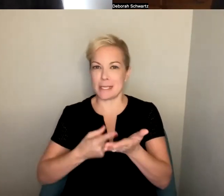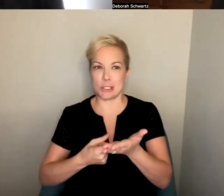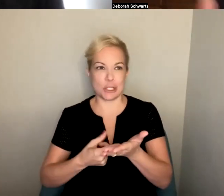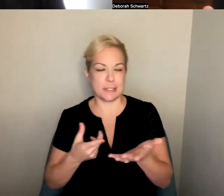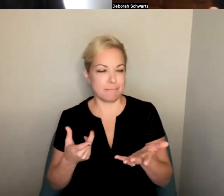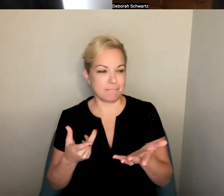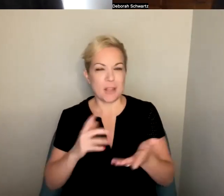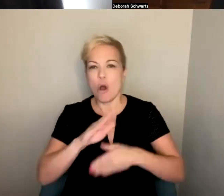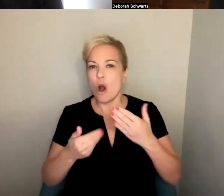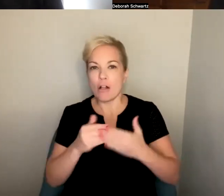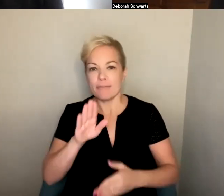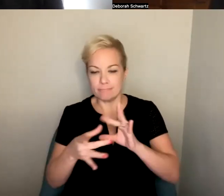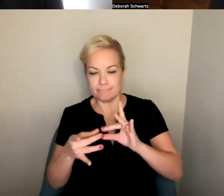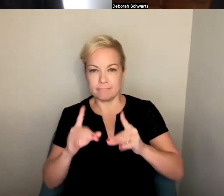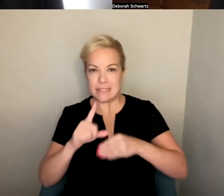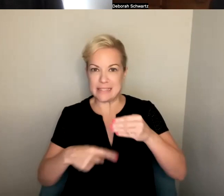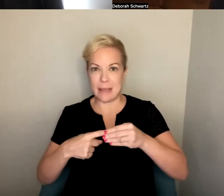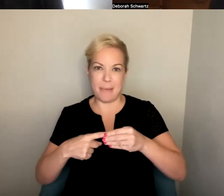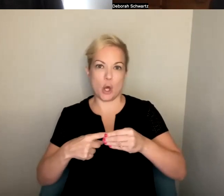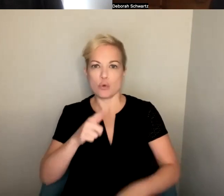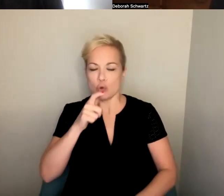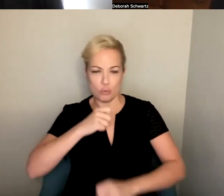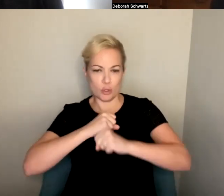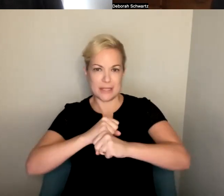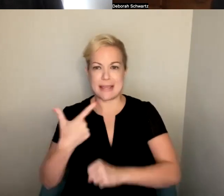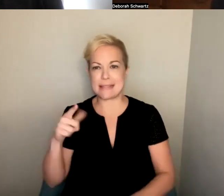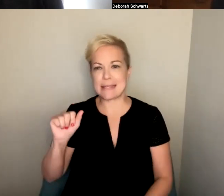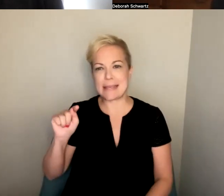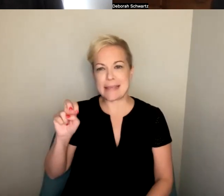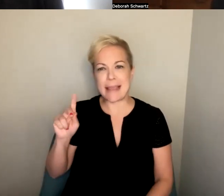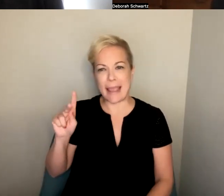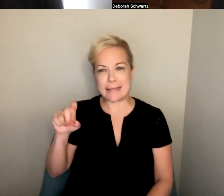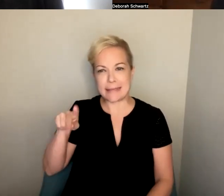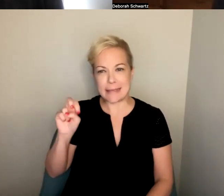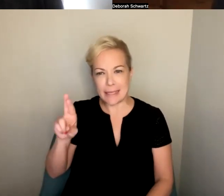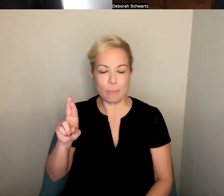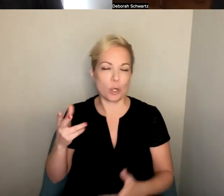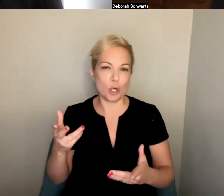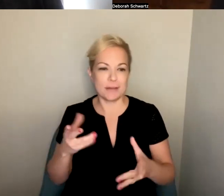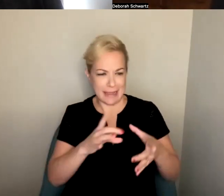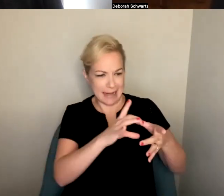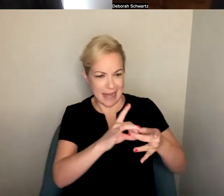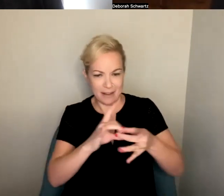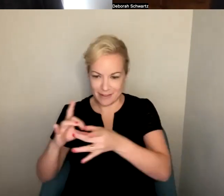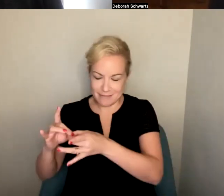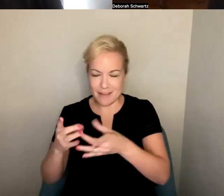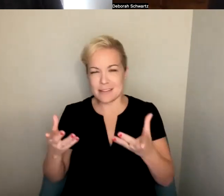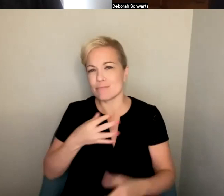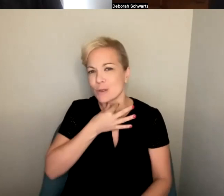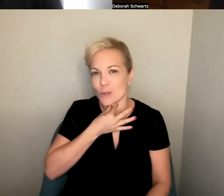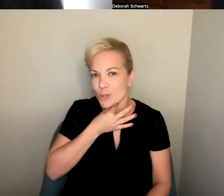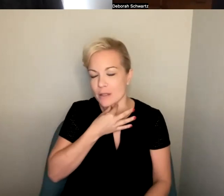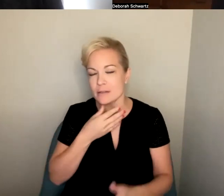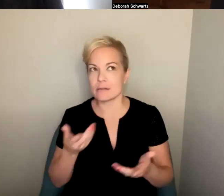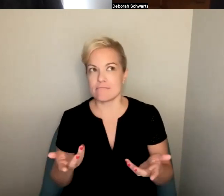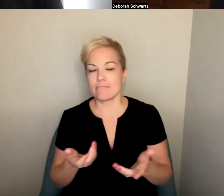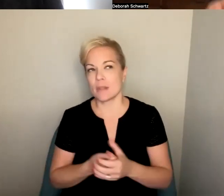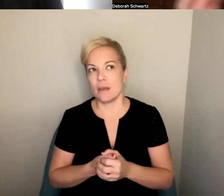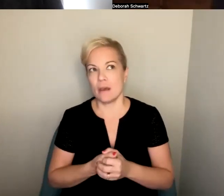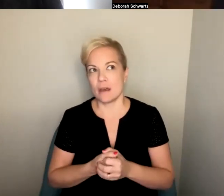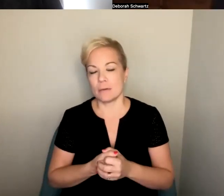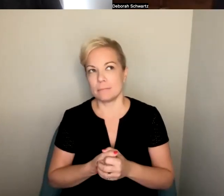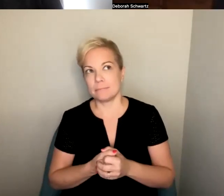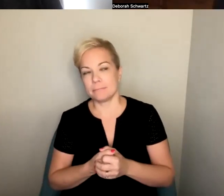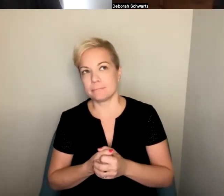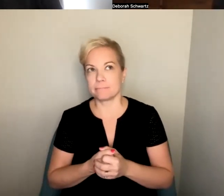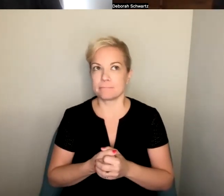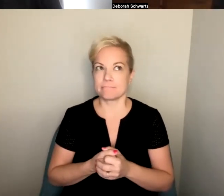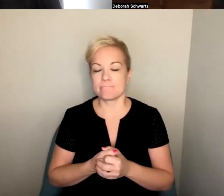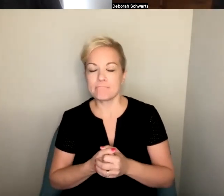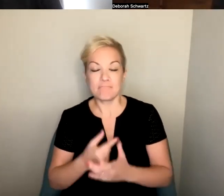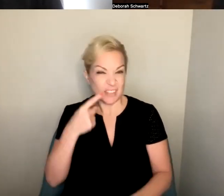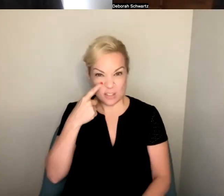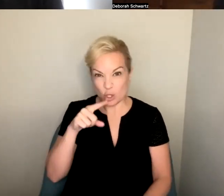the gatekeeping and uh you know I, I wonder if you could um say a few words about, you know,